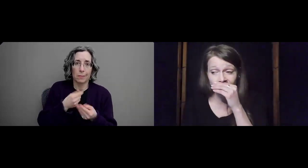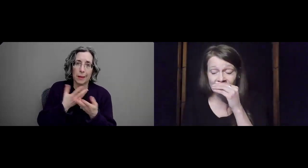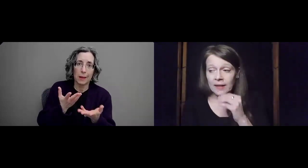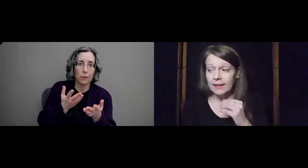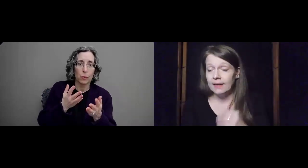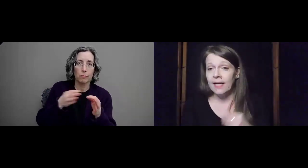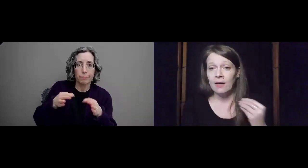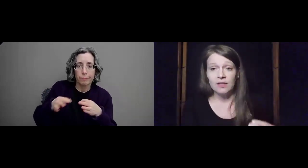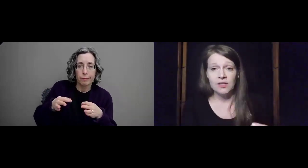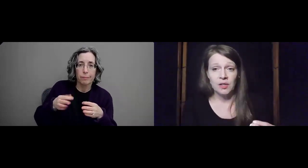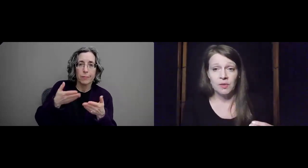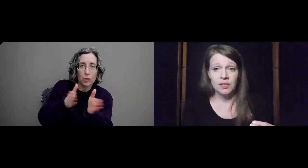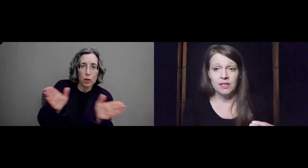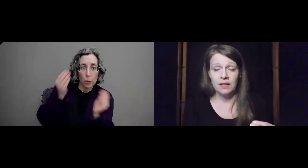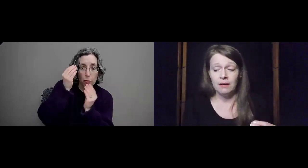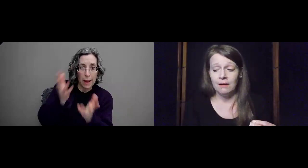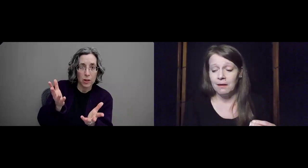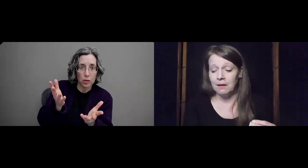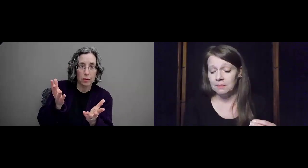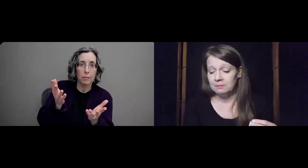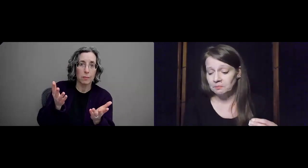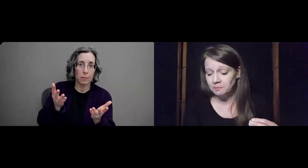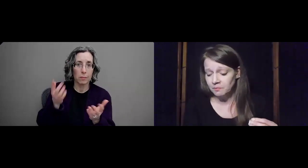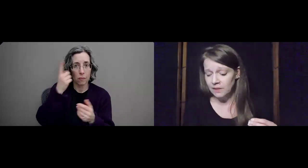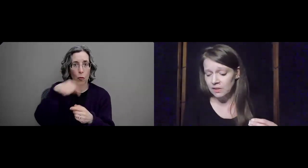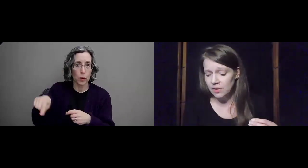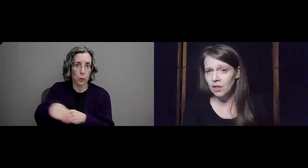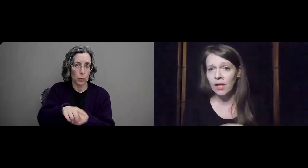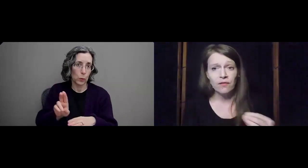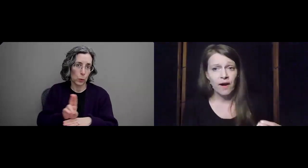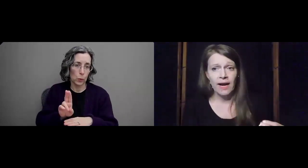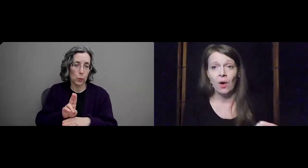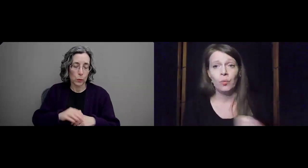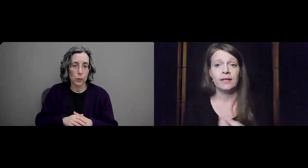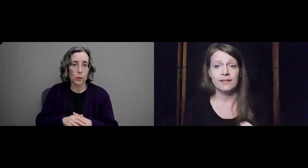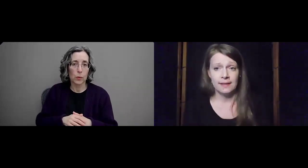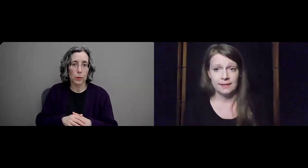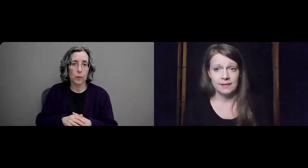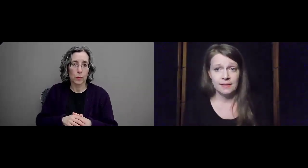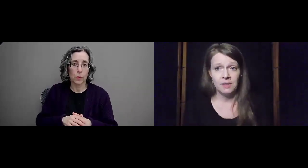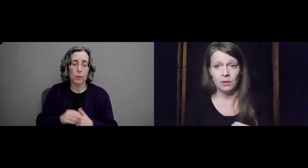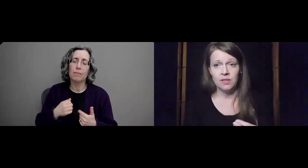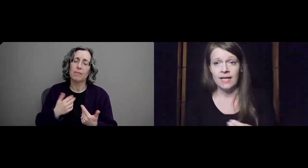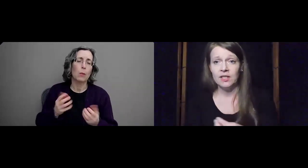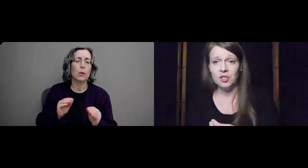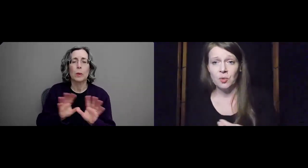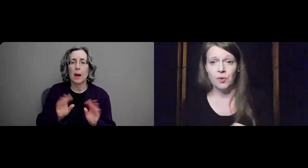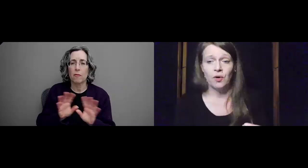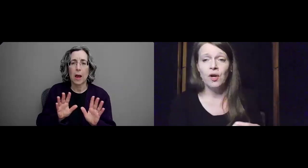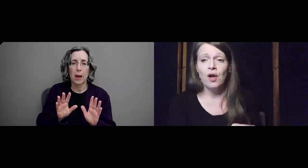would be a great opportunity for me to be able to give some general information and get that out into the community to